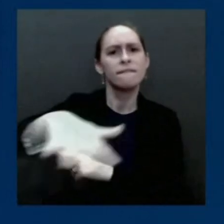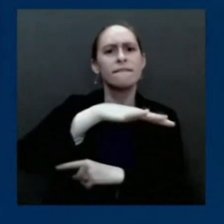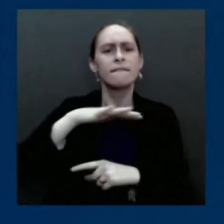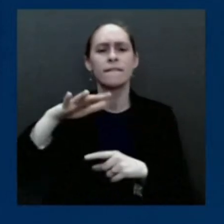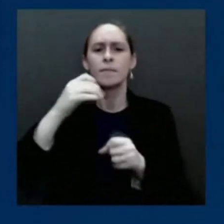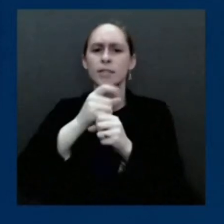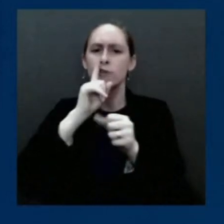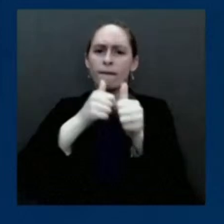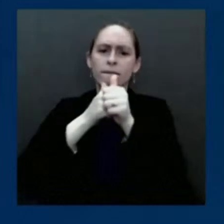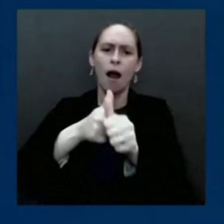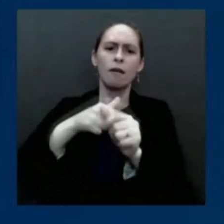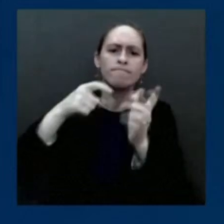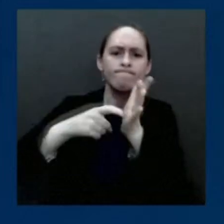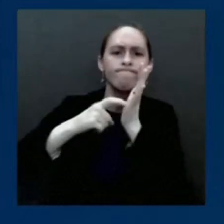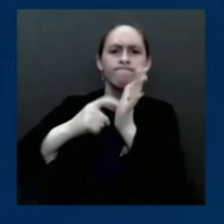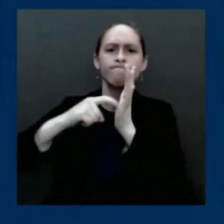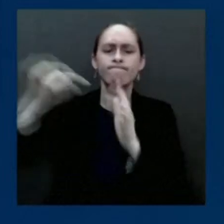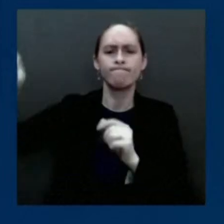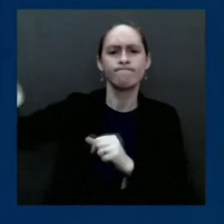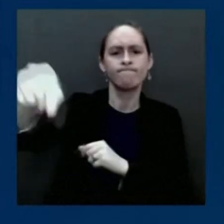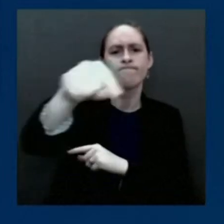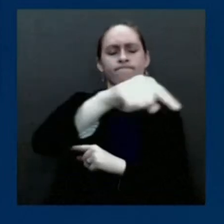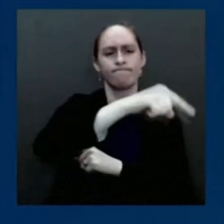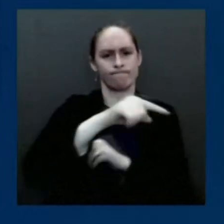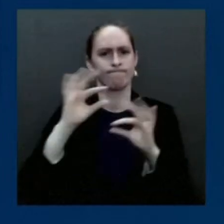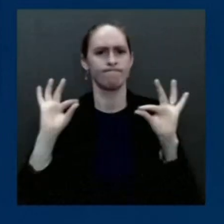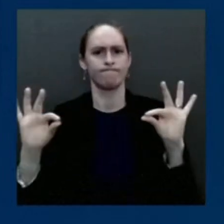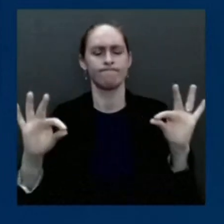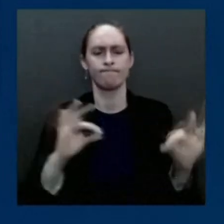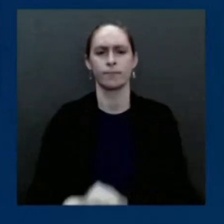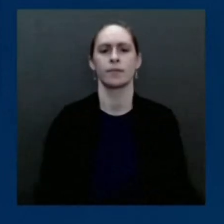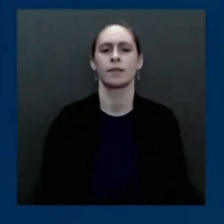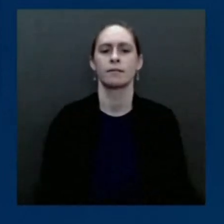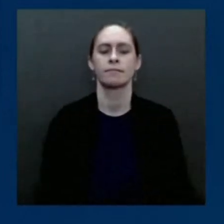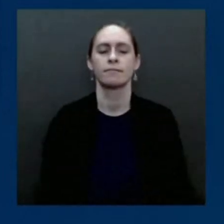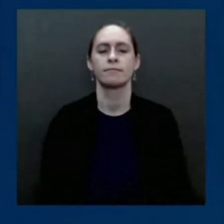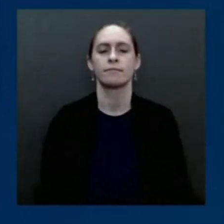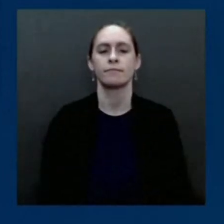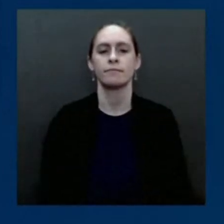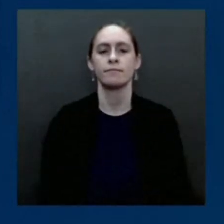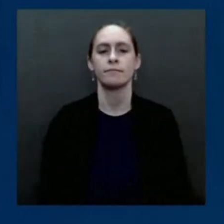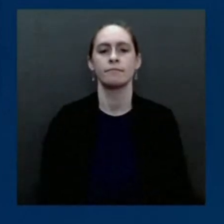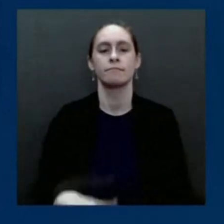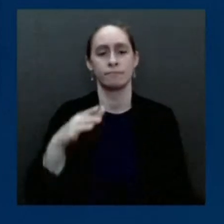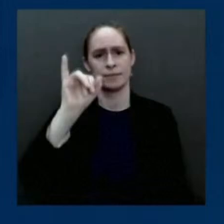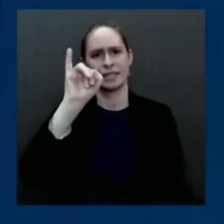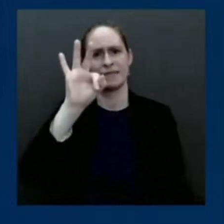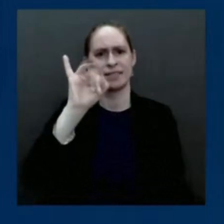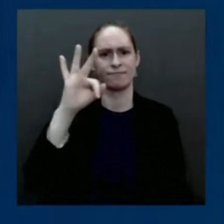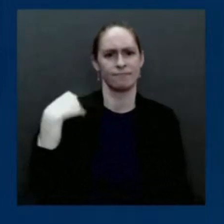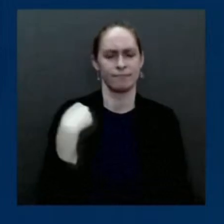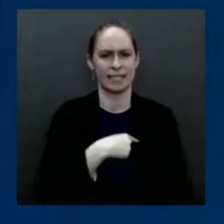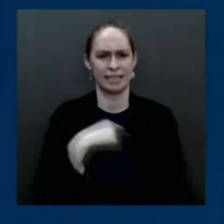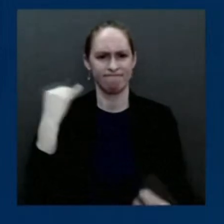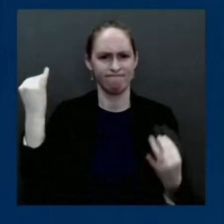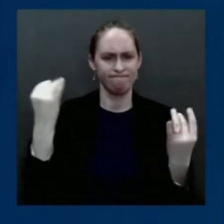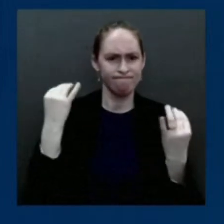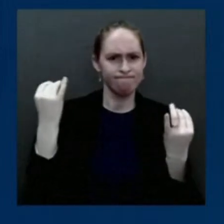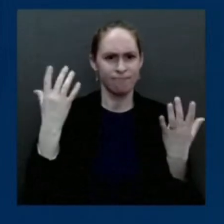REQUIREMENT ACHIEVES THAT GOAL. IF THERE'S A NEED TO DO MORE